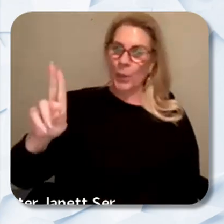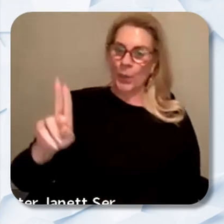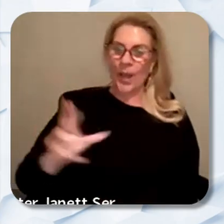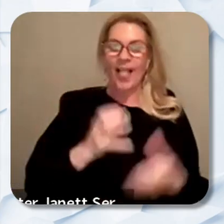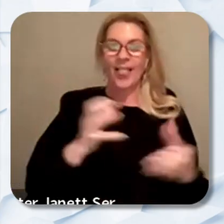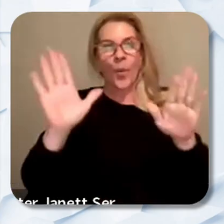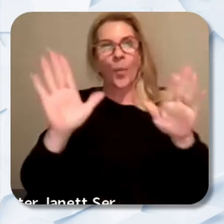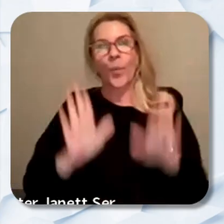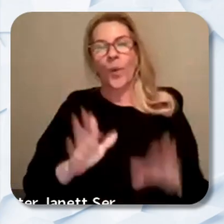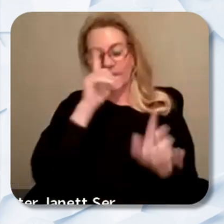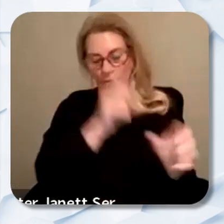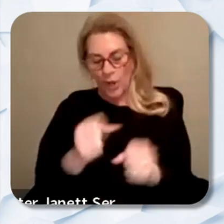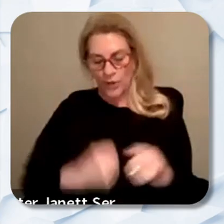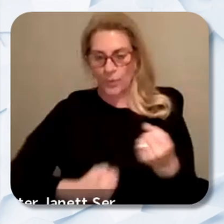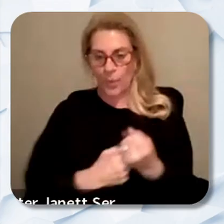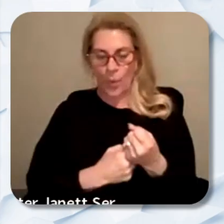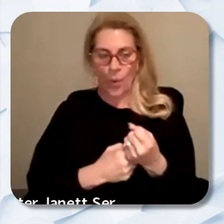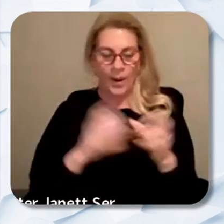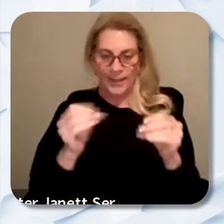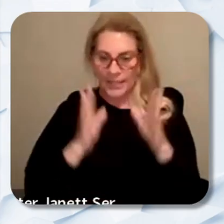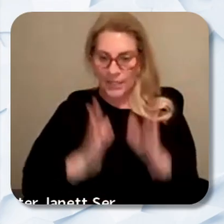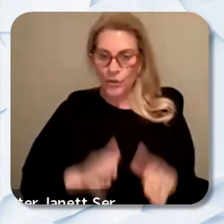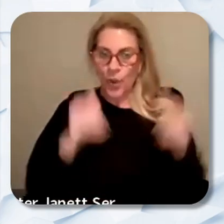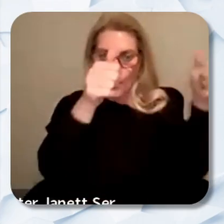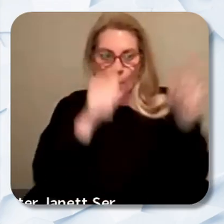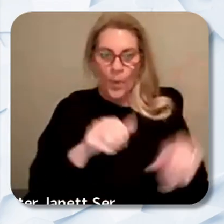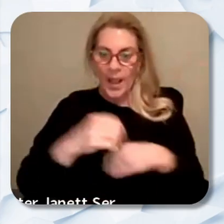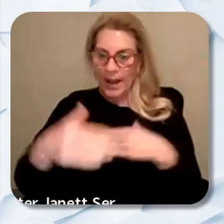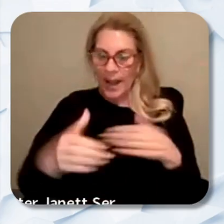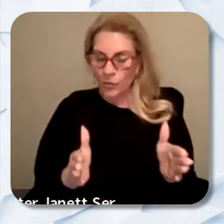to support teachers right? Posting around the classroom linking in parents just creating that